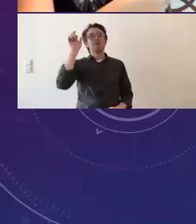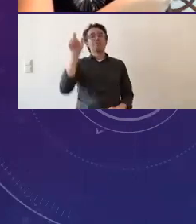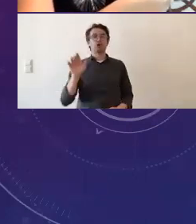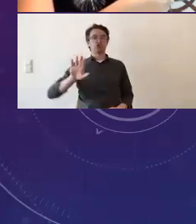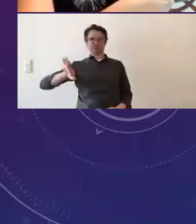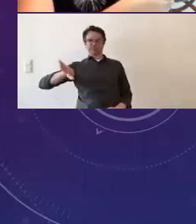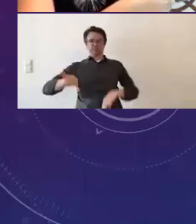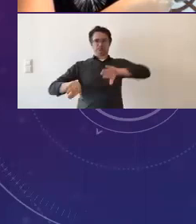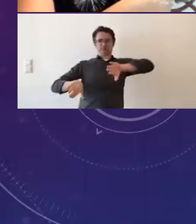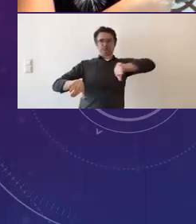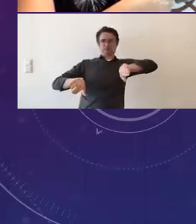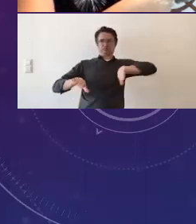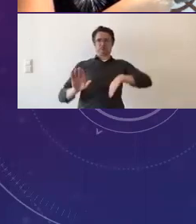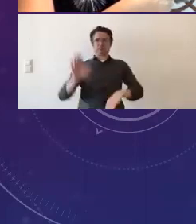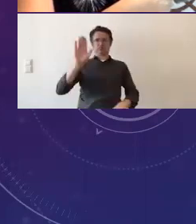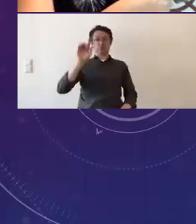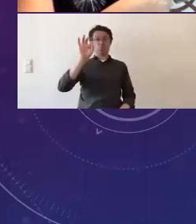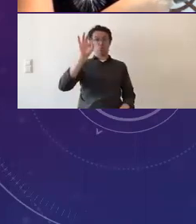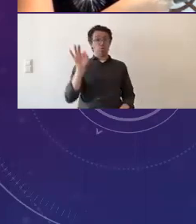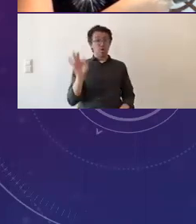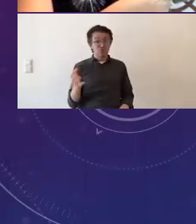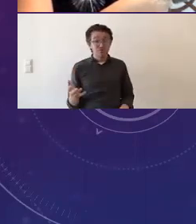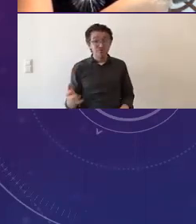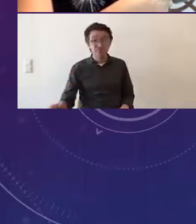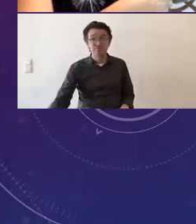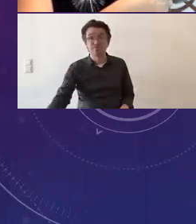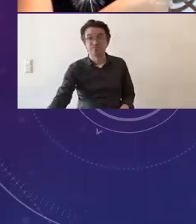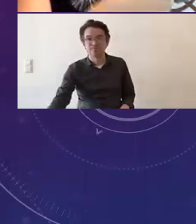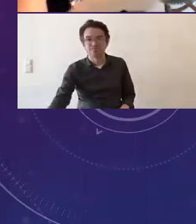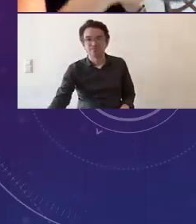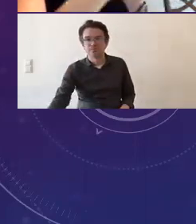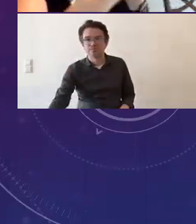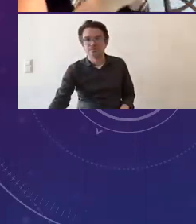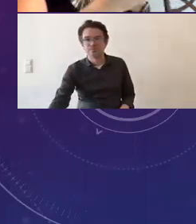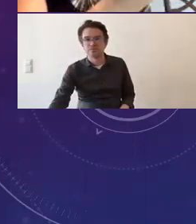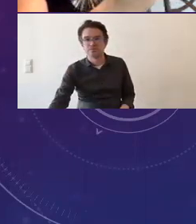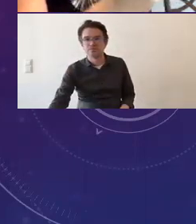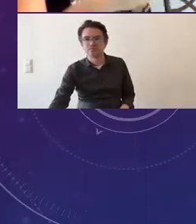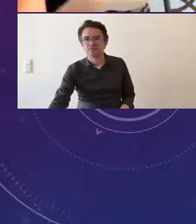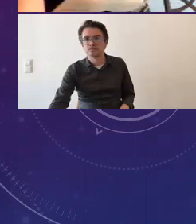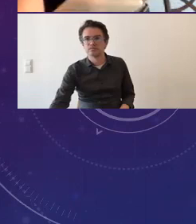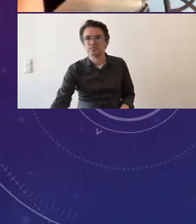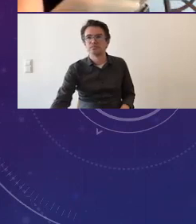husky that somebody in the room is on their phone now this you can draw a